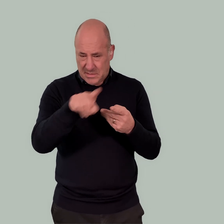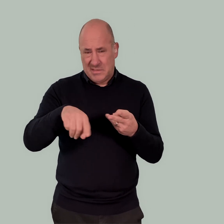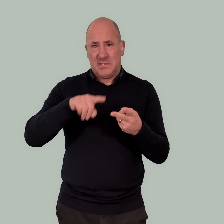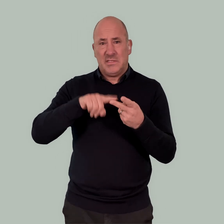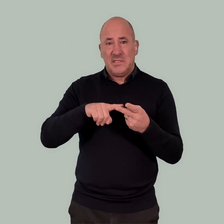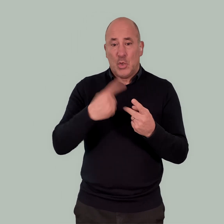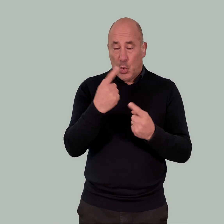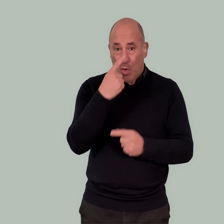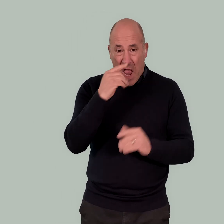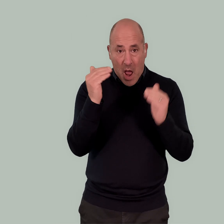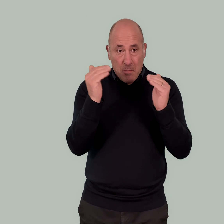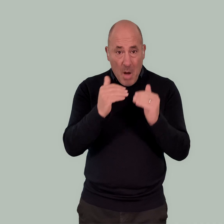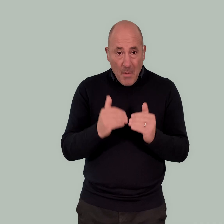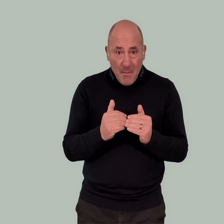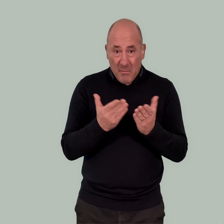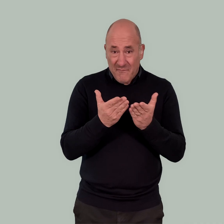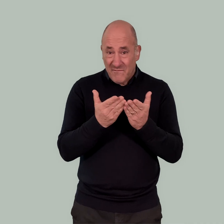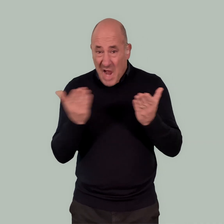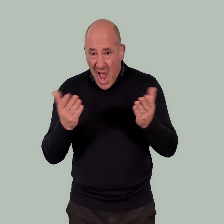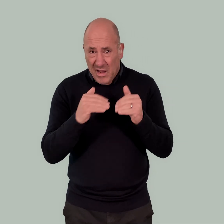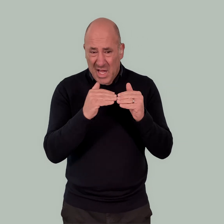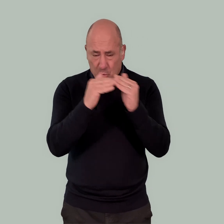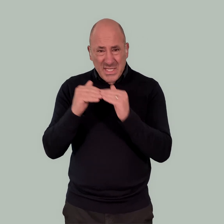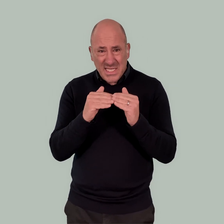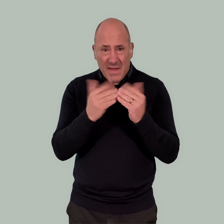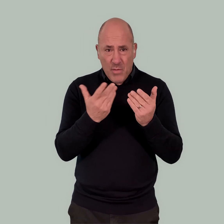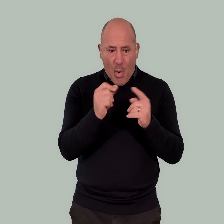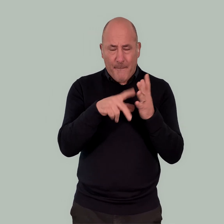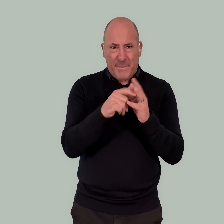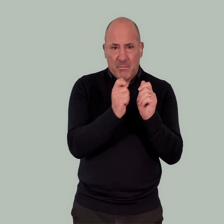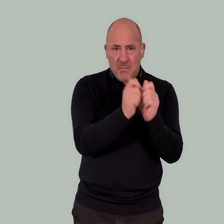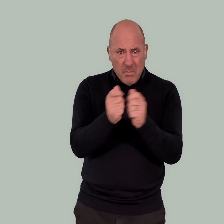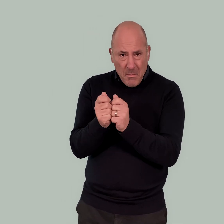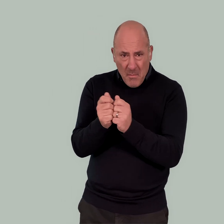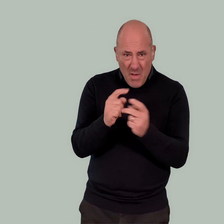eligibility, fairness and equity in the award of PIP;